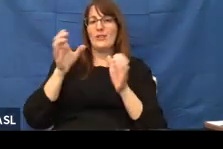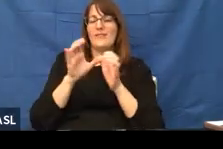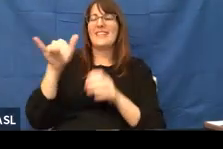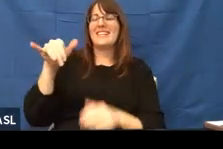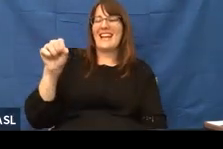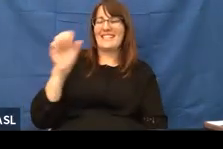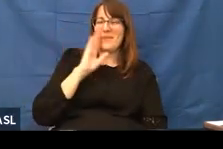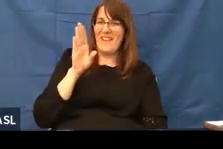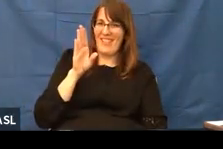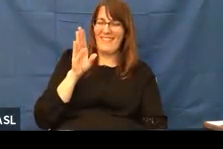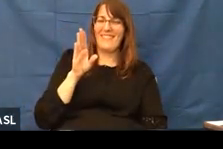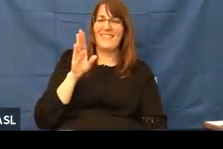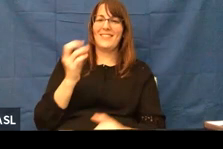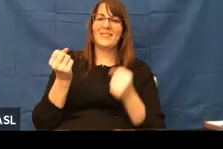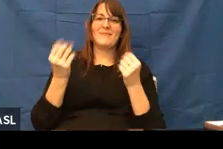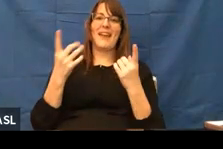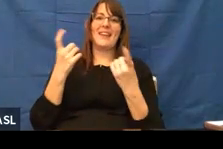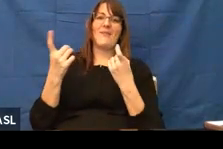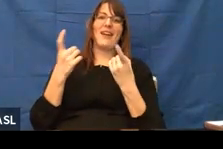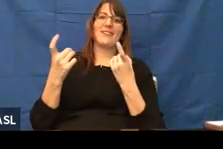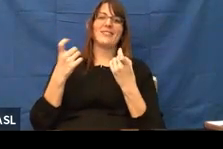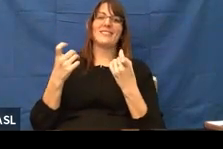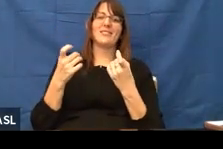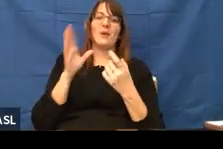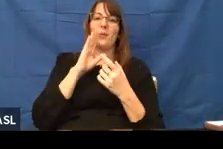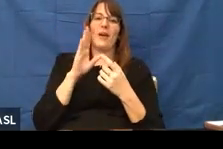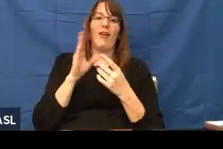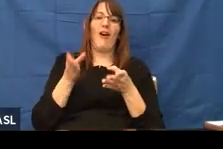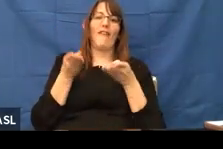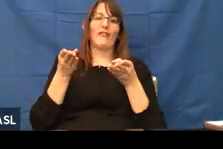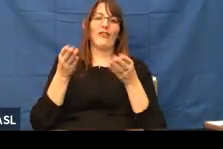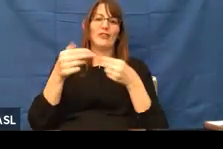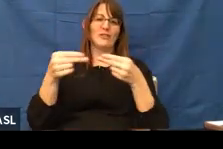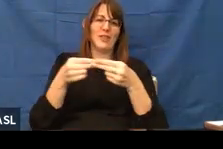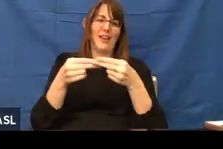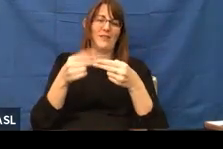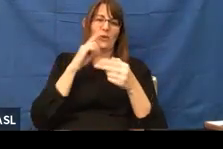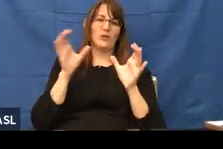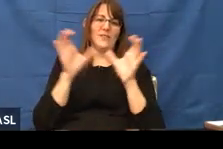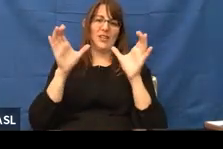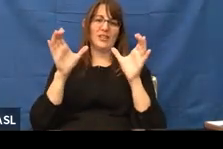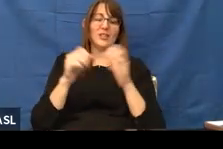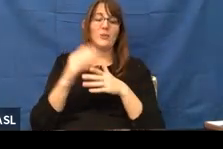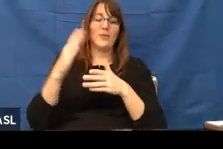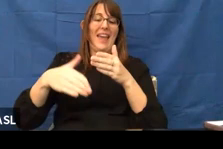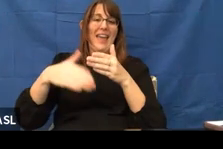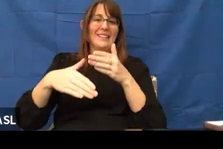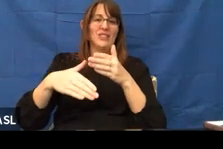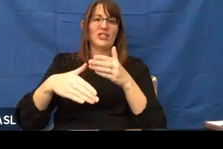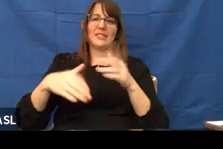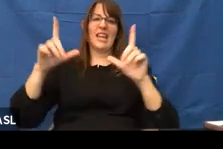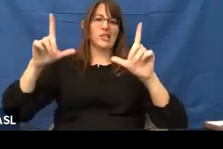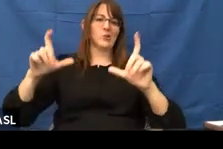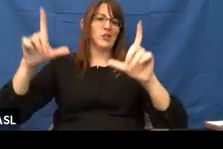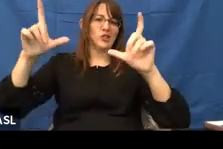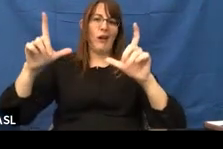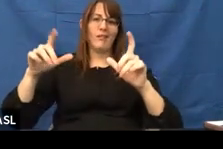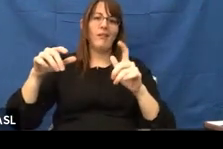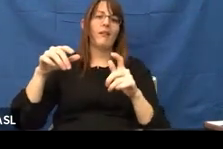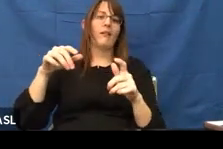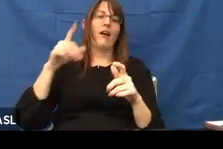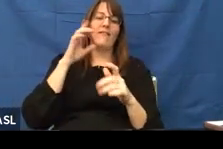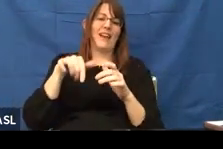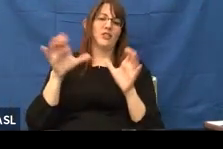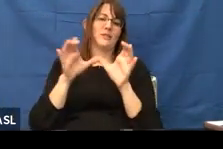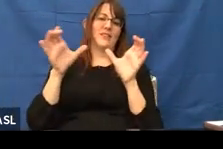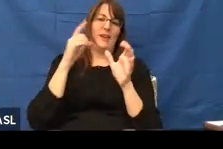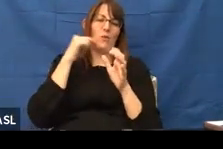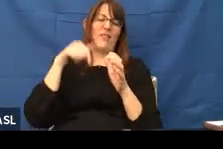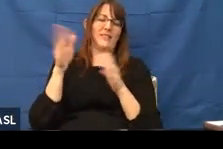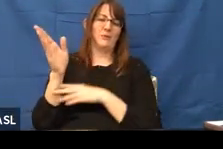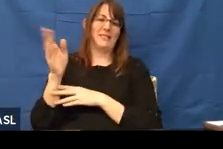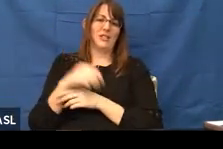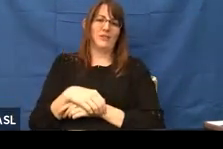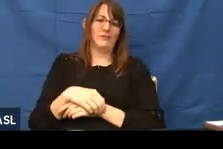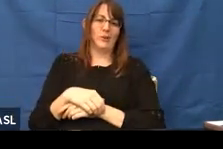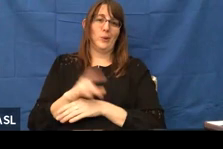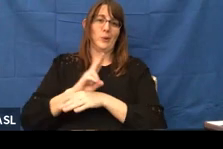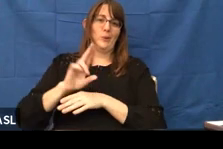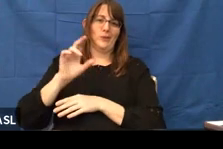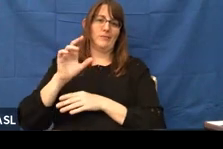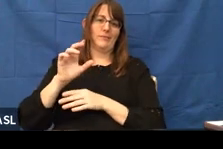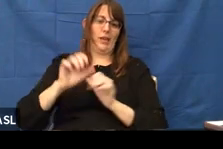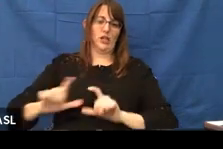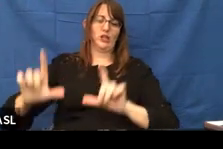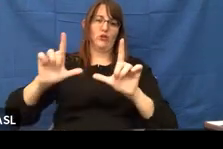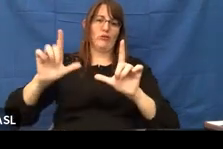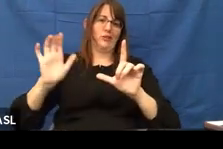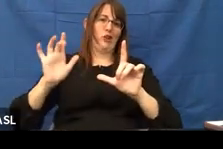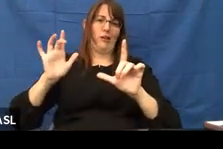Allison Frenzel : Because of the many inquiries and we did all just certificates live. So at the end of this presentation, you will be able to take a screenshot of your certificate, but that's really all you're gonna be able to do so get your like buttons ready for screenshot.